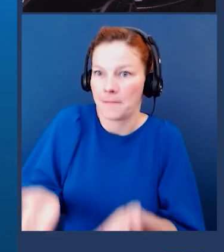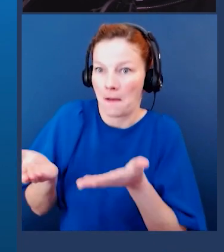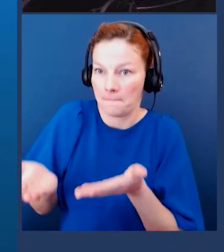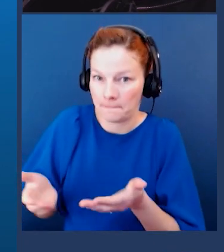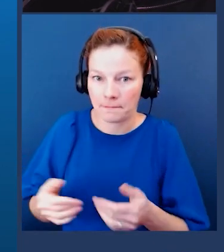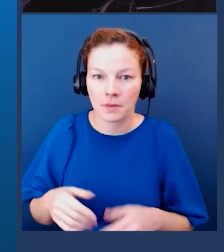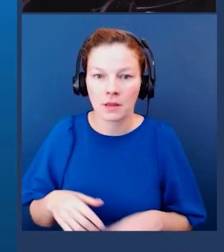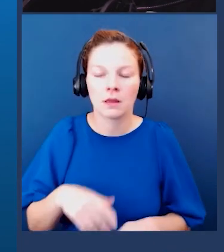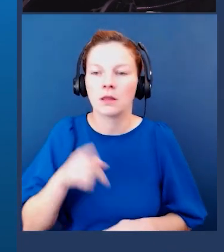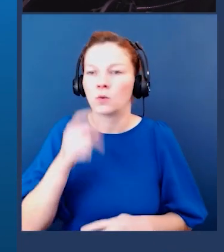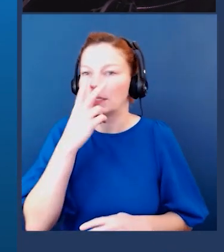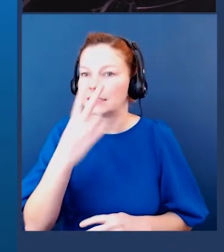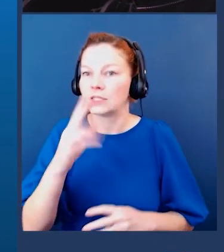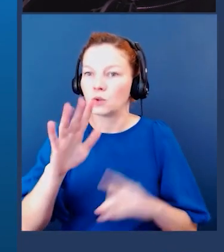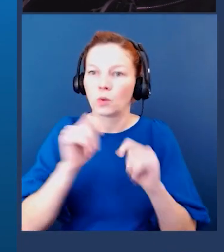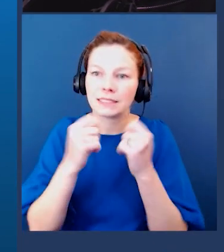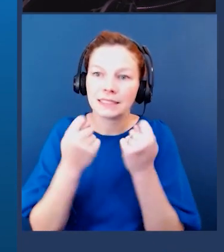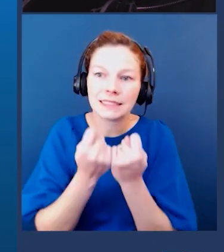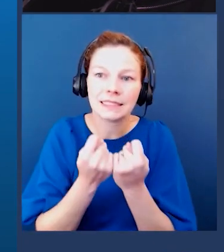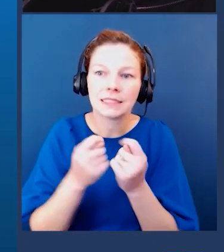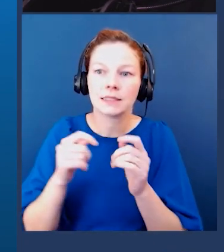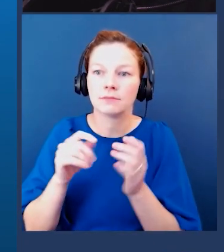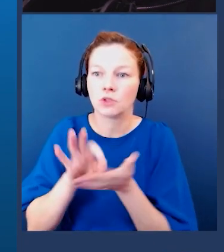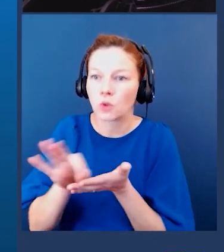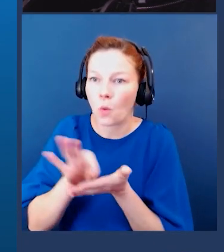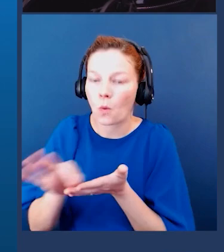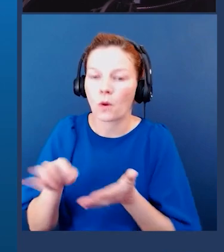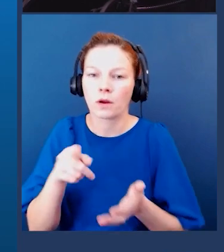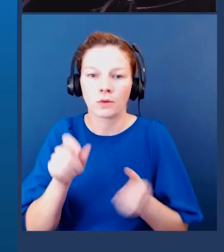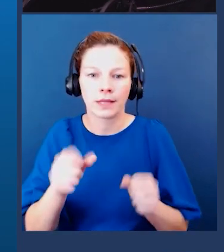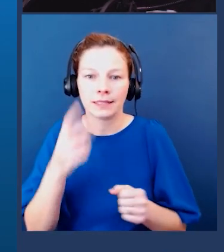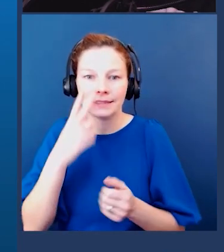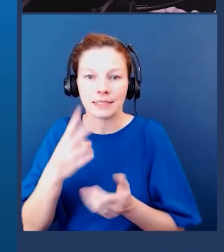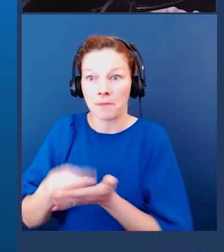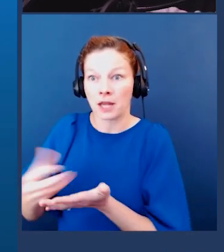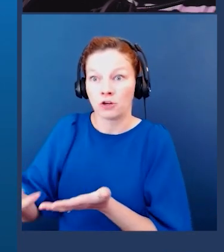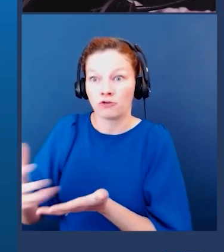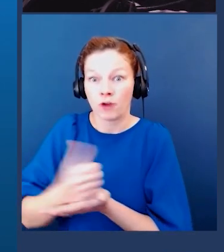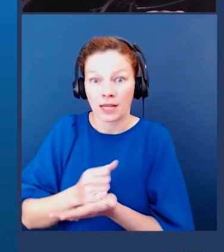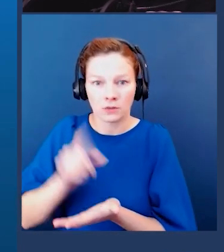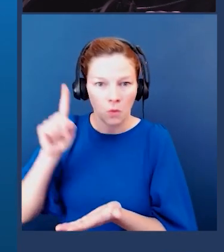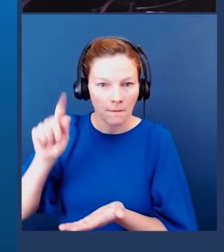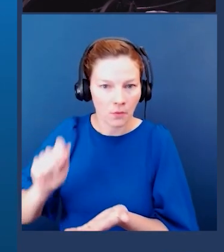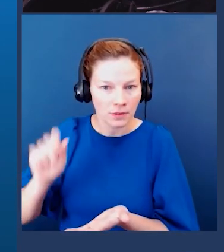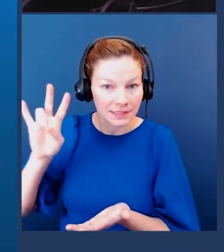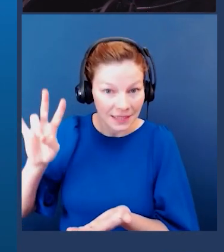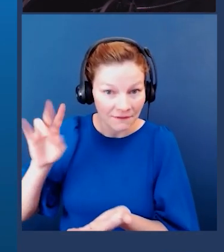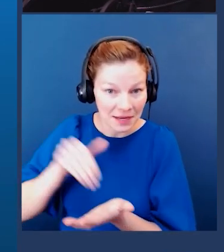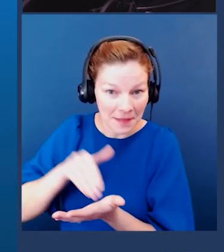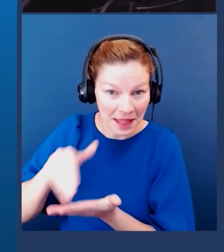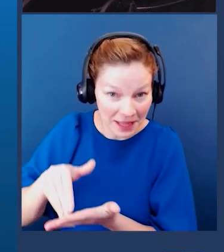your global progression as raising money. Managed to raise 1.7 million. That's not that bad in the month.